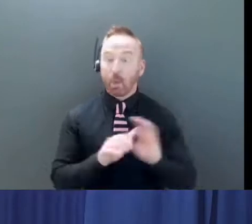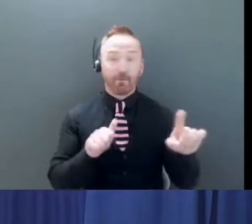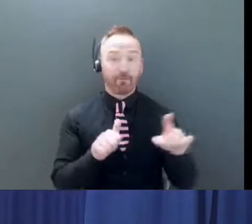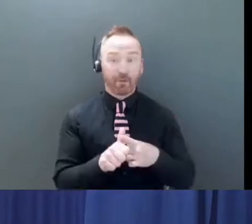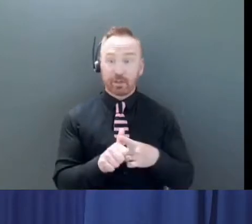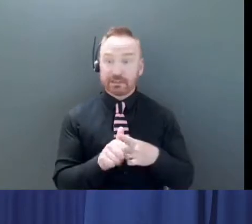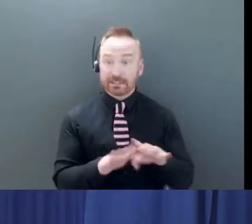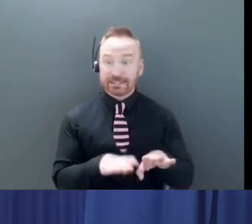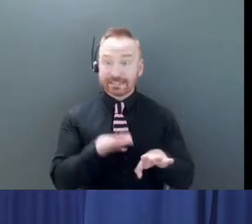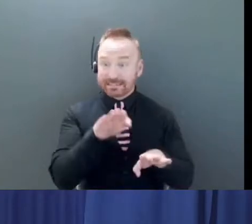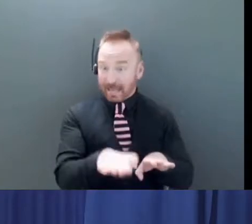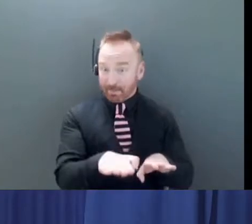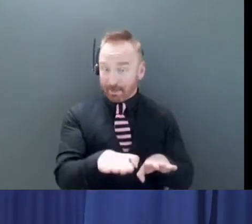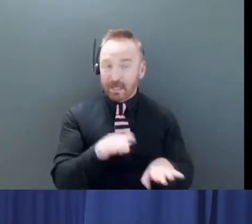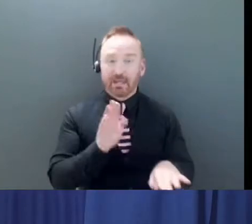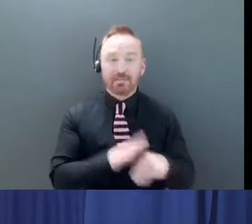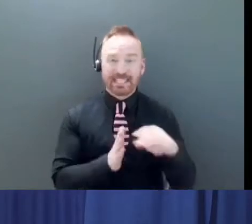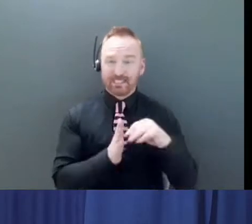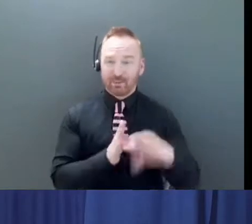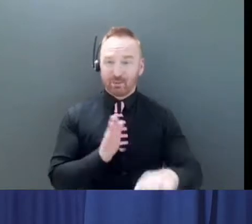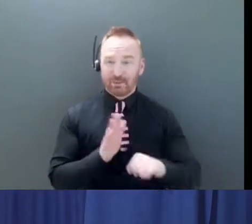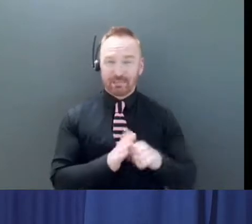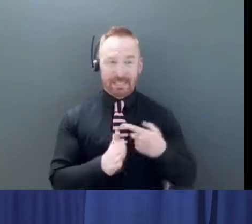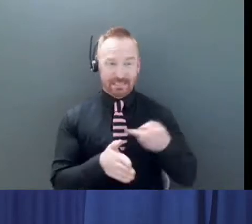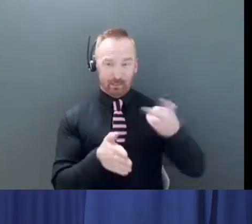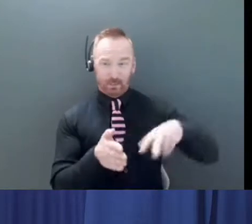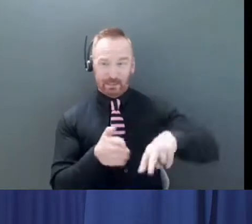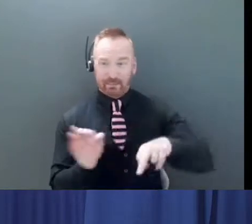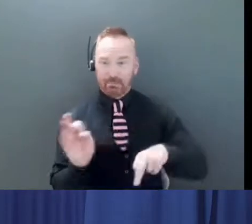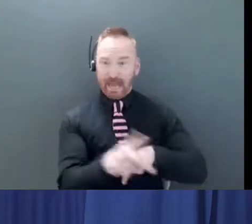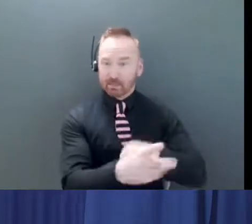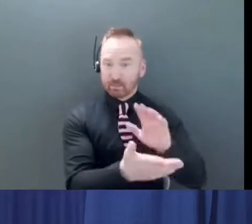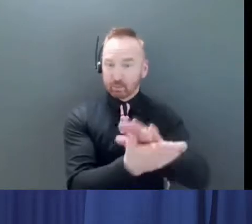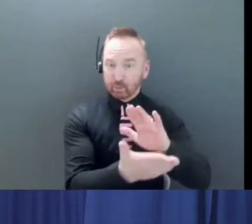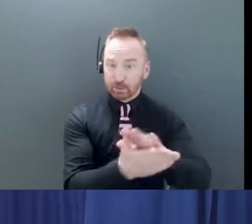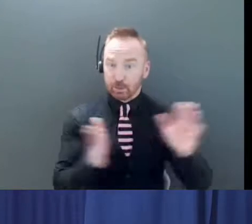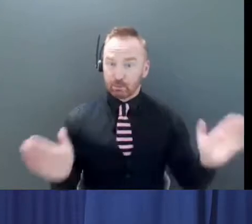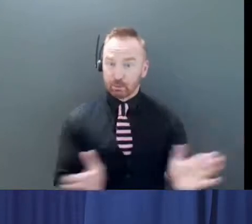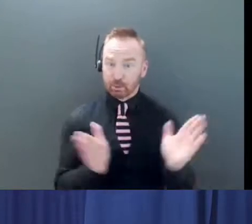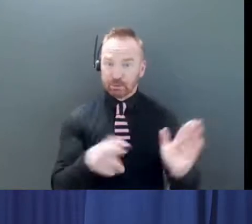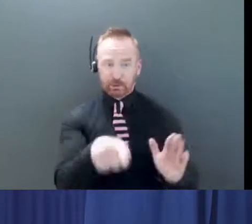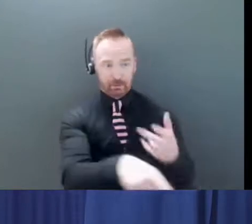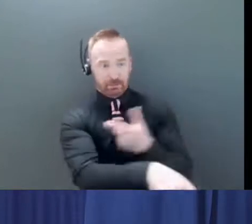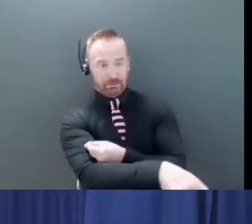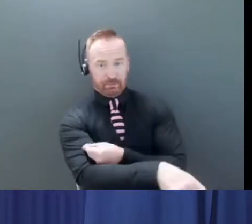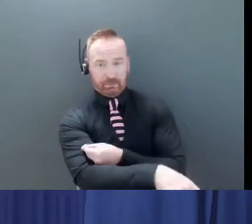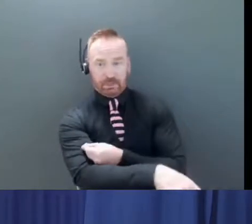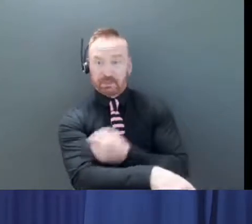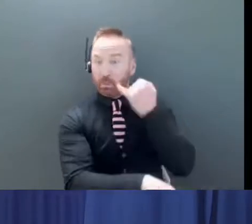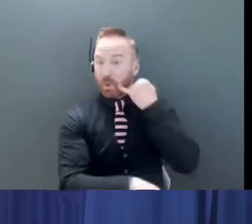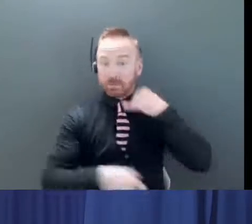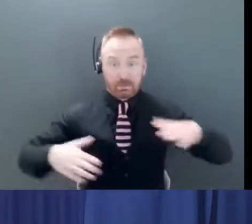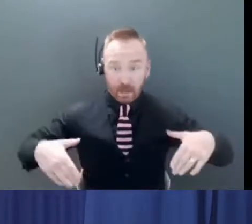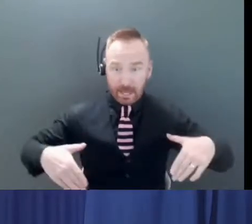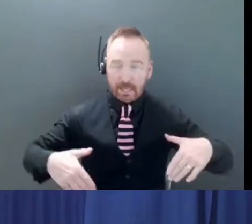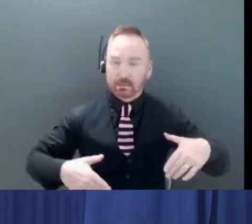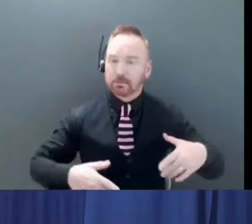your shot today if you haven't already. The vaccine is helping to protect ourselves, our communities, and vulnerable